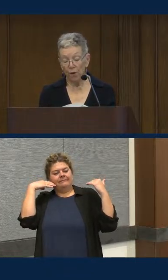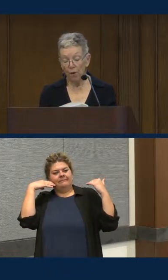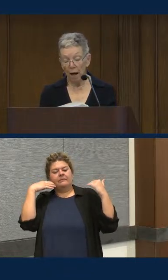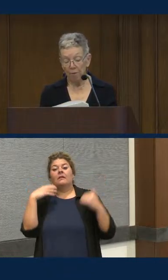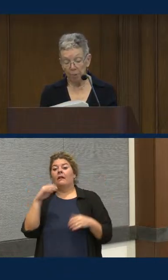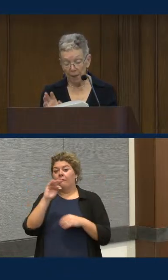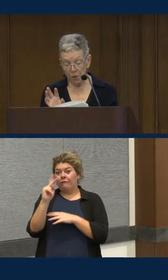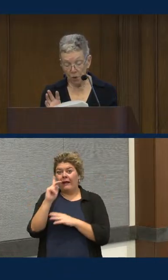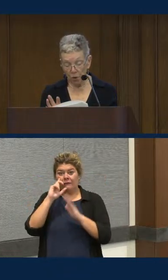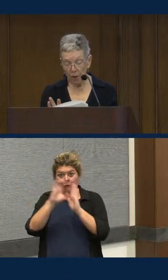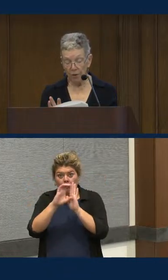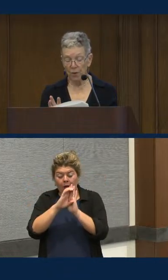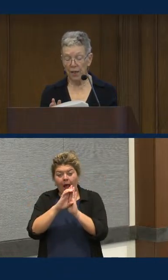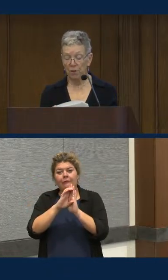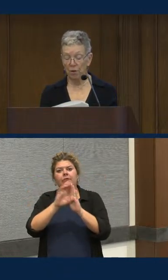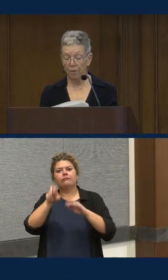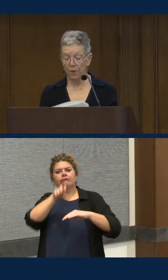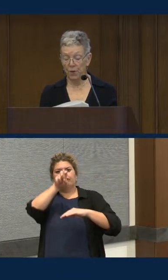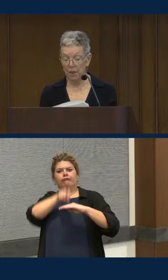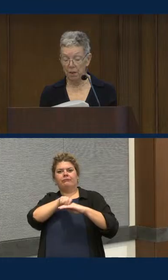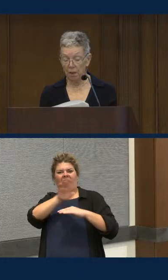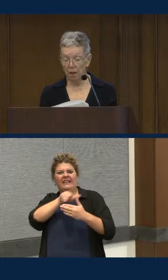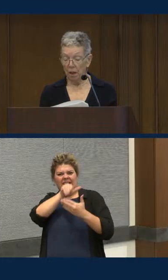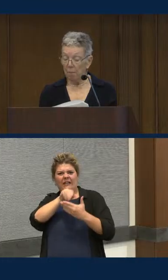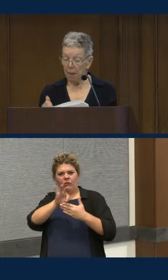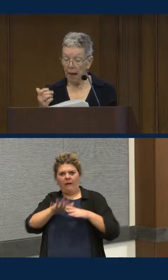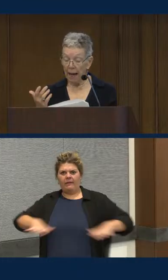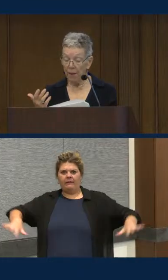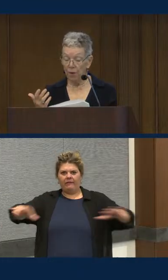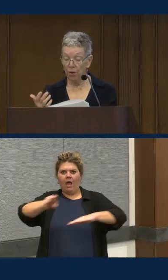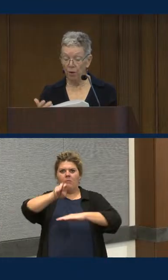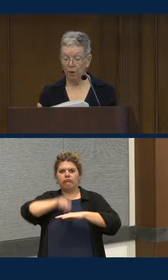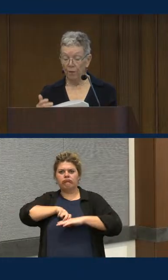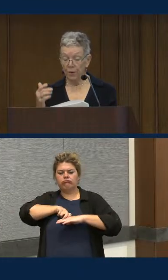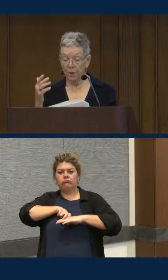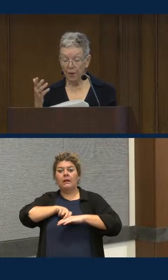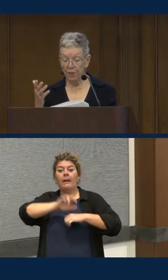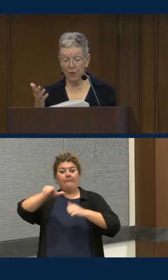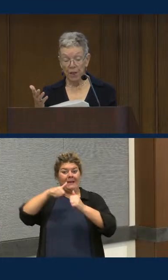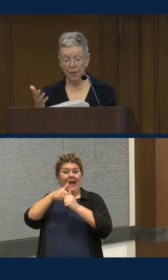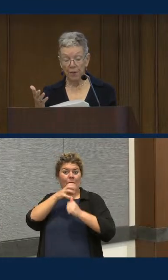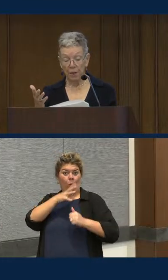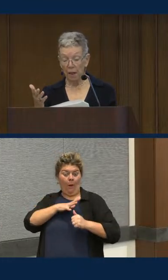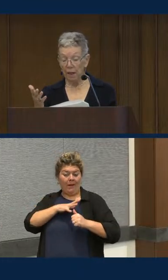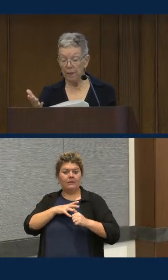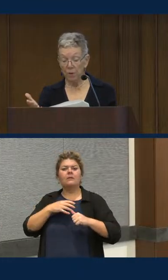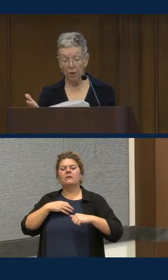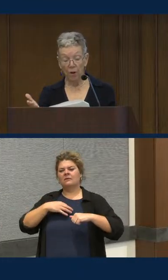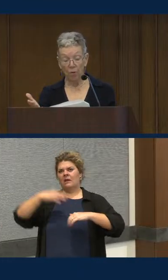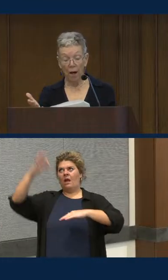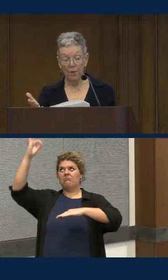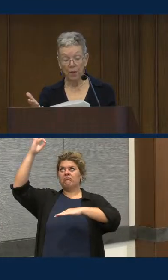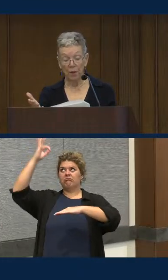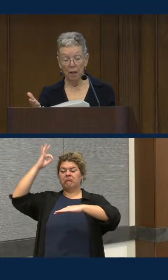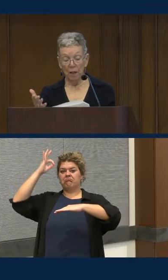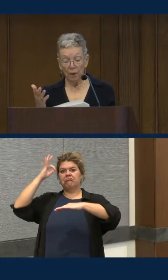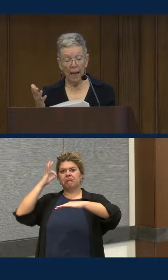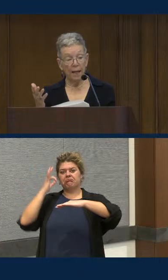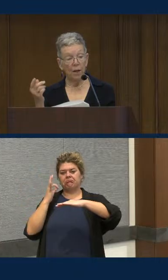the center of the scene. Behind her, the sun sinks into the